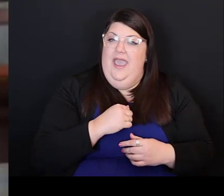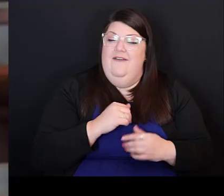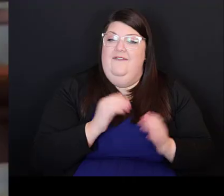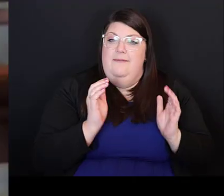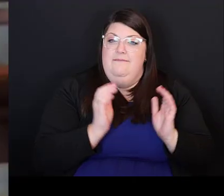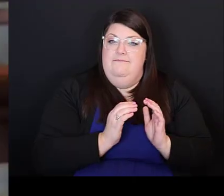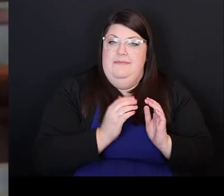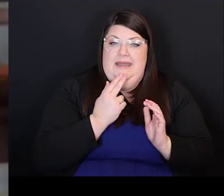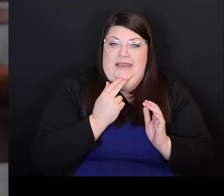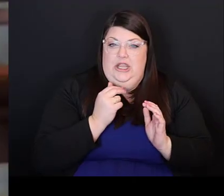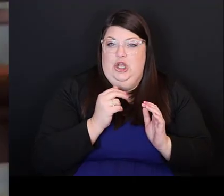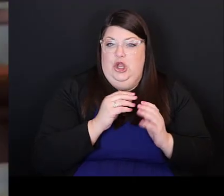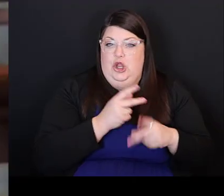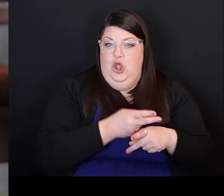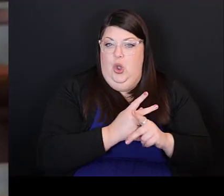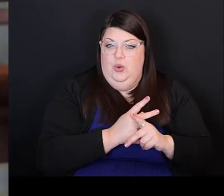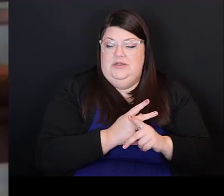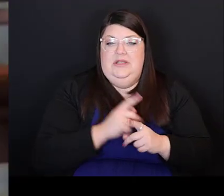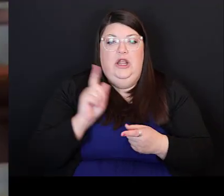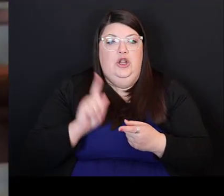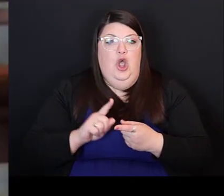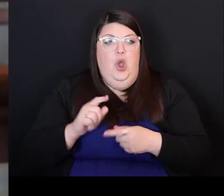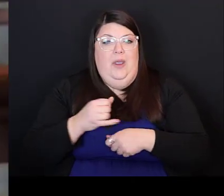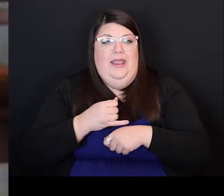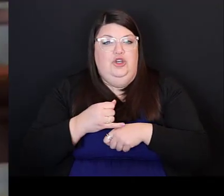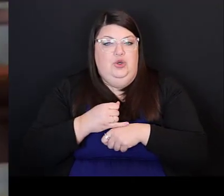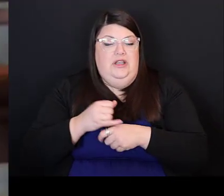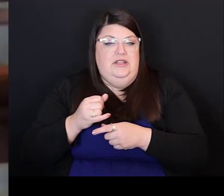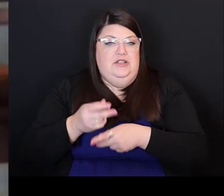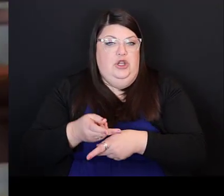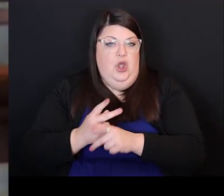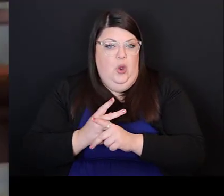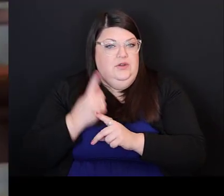We have many loans and low interest loans that are available for people for the